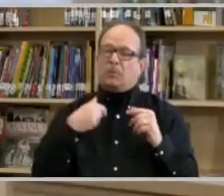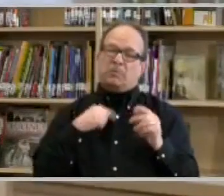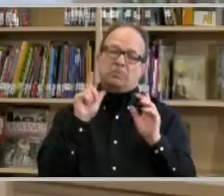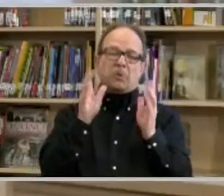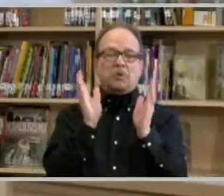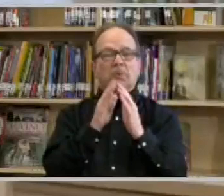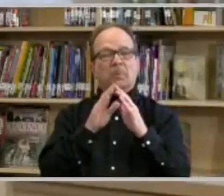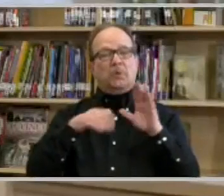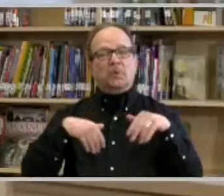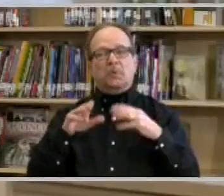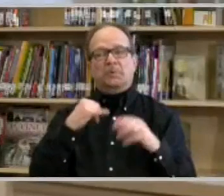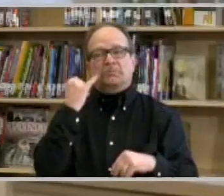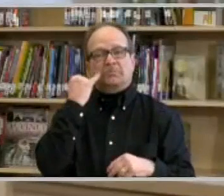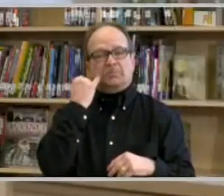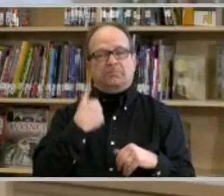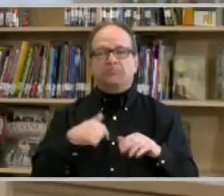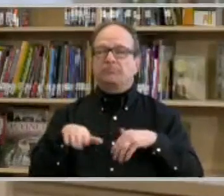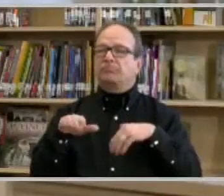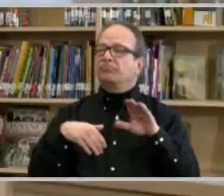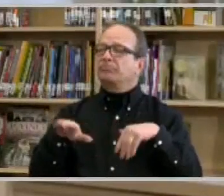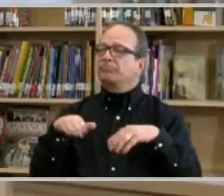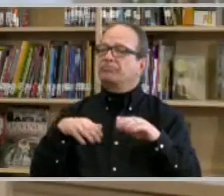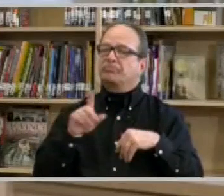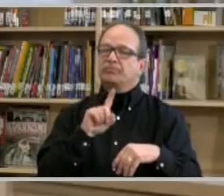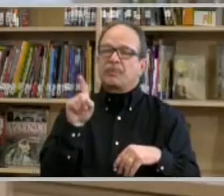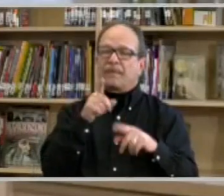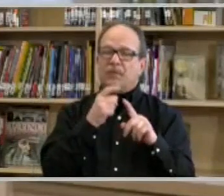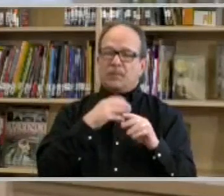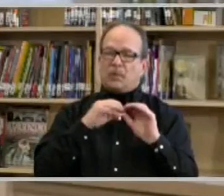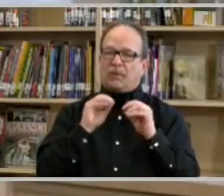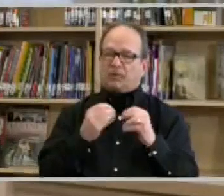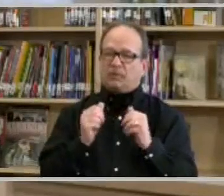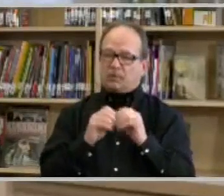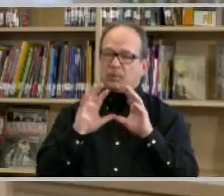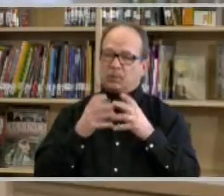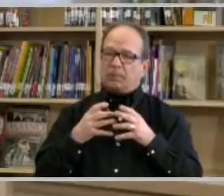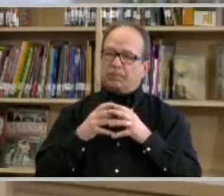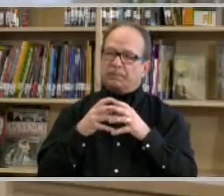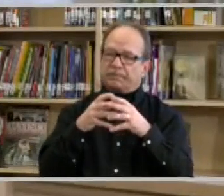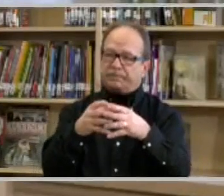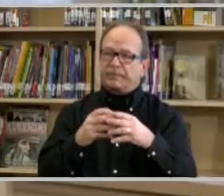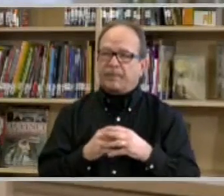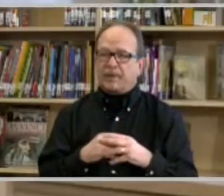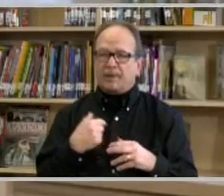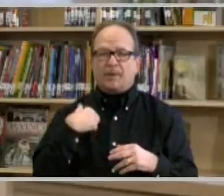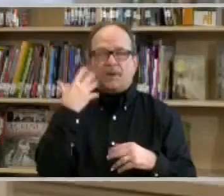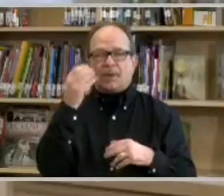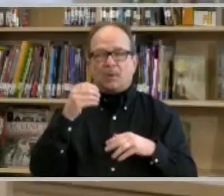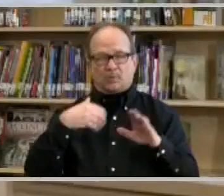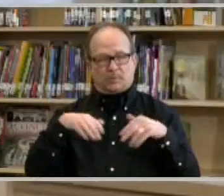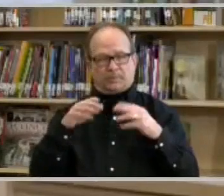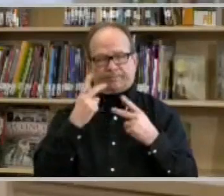DO COMMUNITY WALKS WITH MY MAYOR'S OFFICE OF COMMUNITY